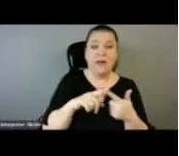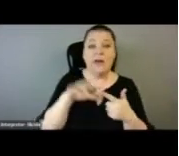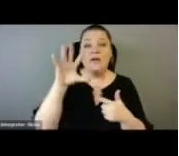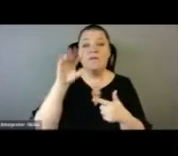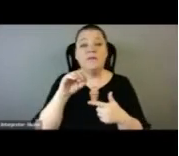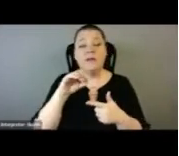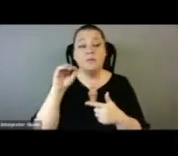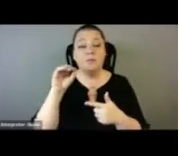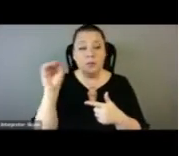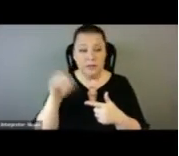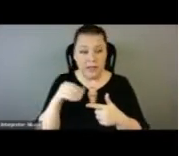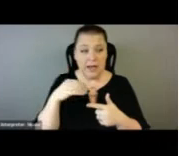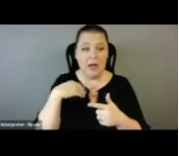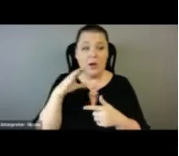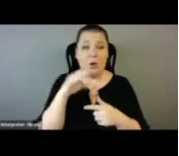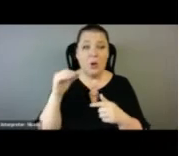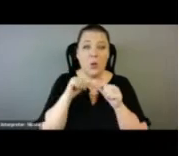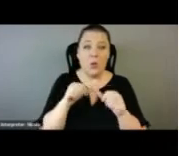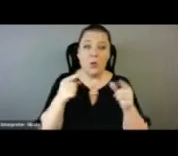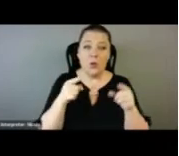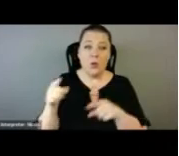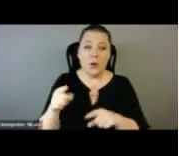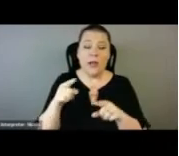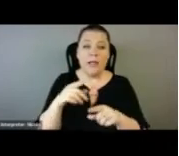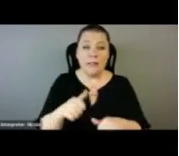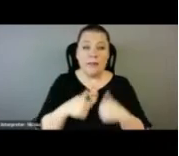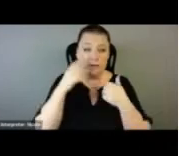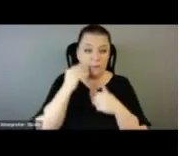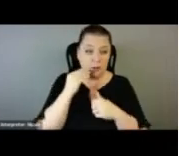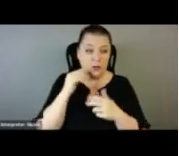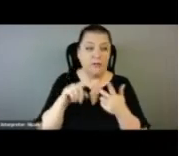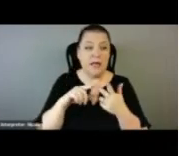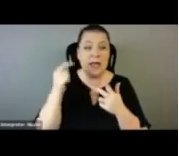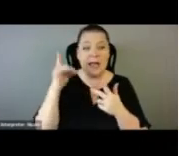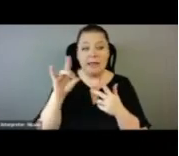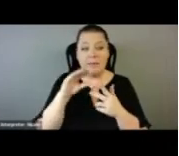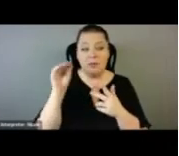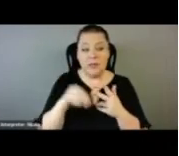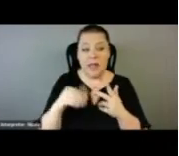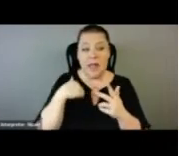lived experience 18% had substance use disorder only lived experience. And about 11%